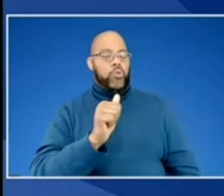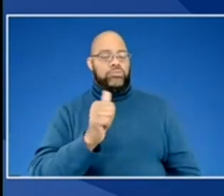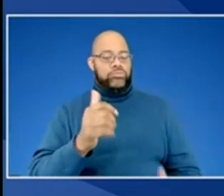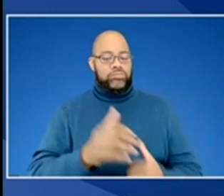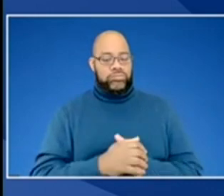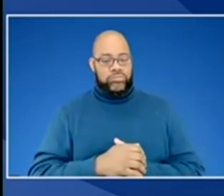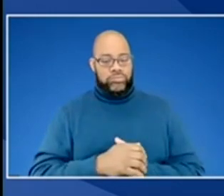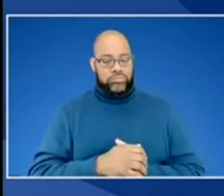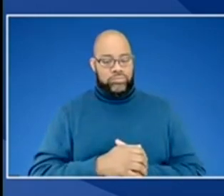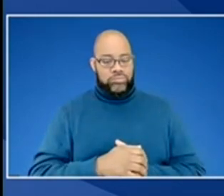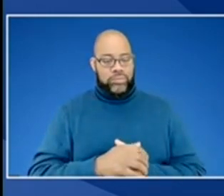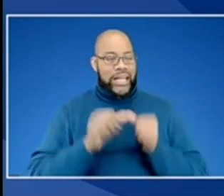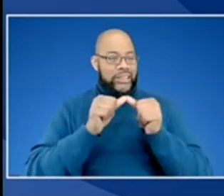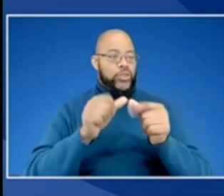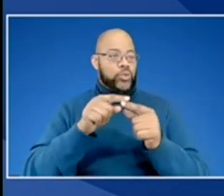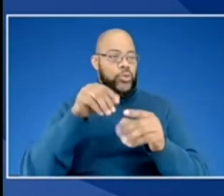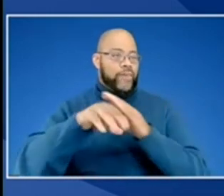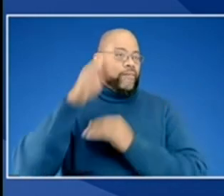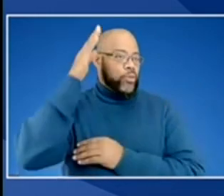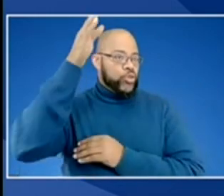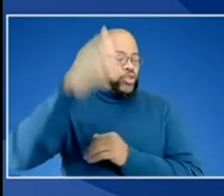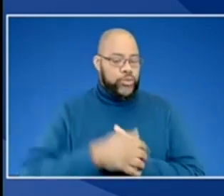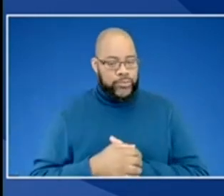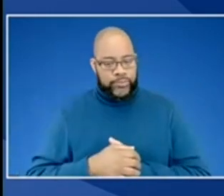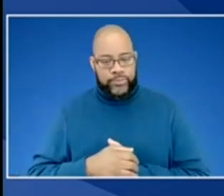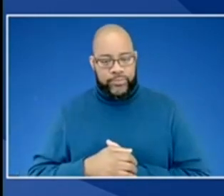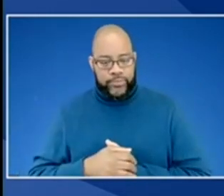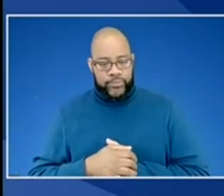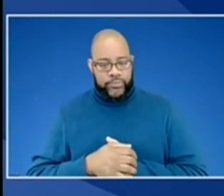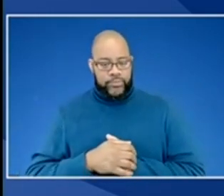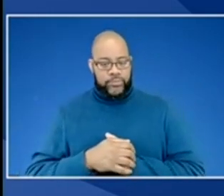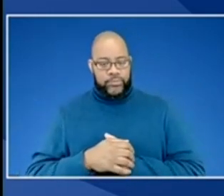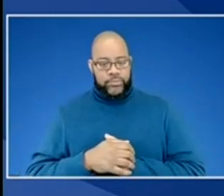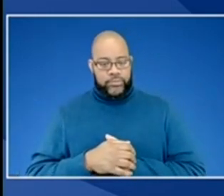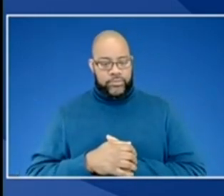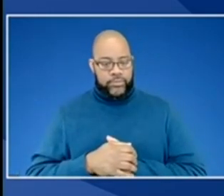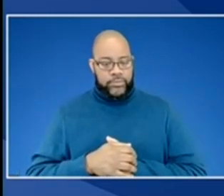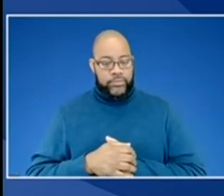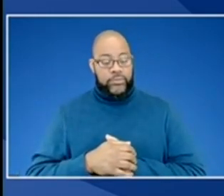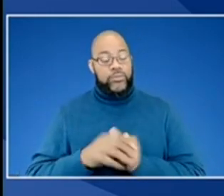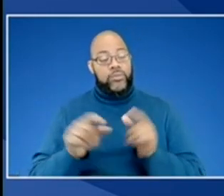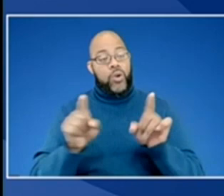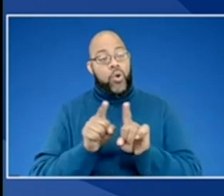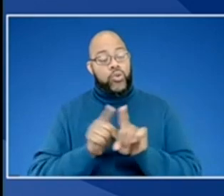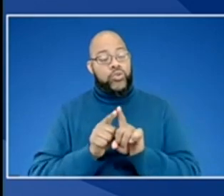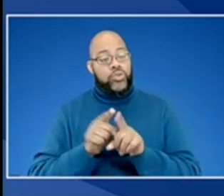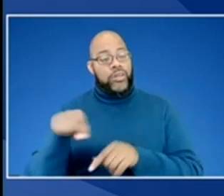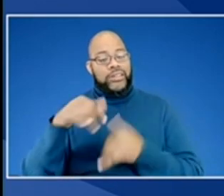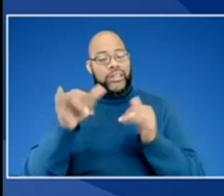continue into the future. In addition, they still have fear about,